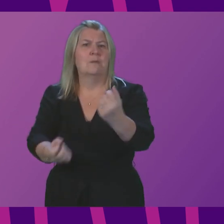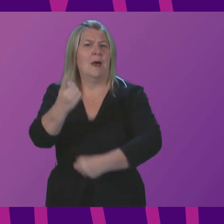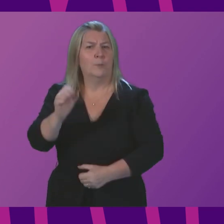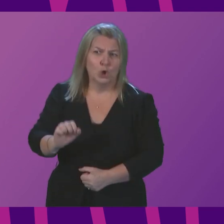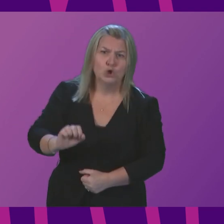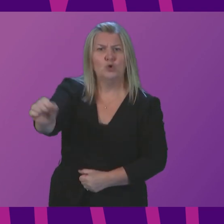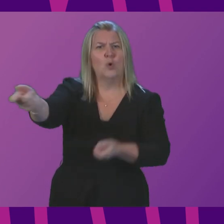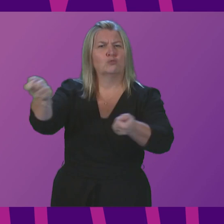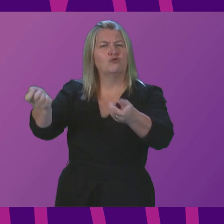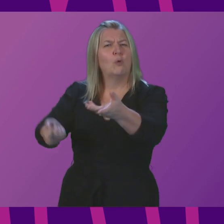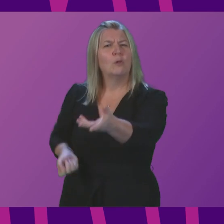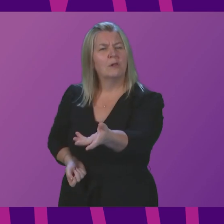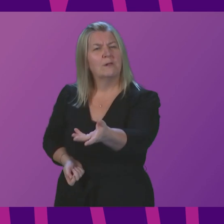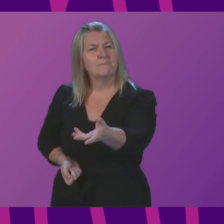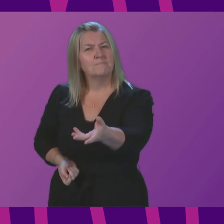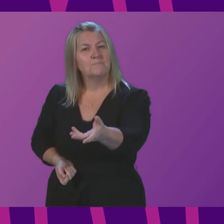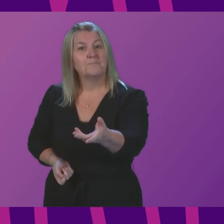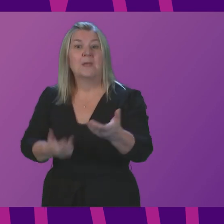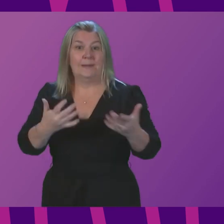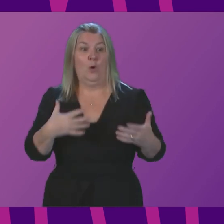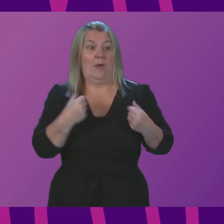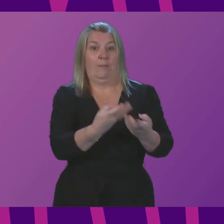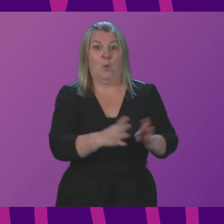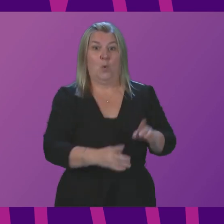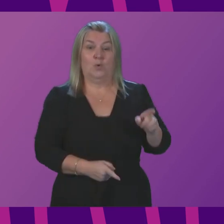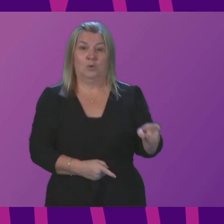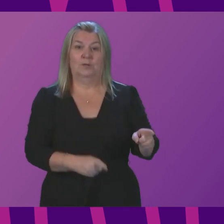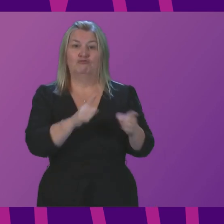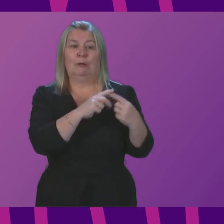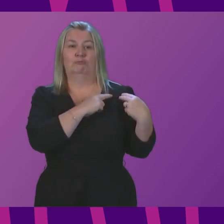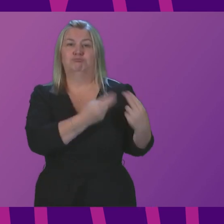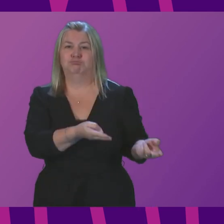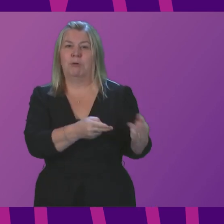Right now, the health board is attempting to deflect blame on to clinical staff. This